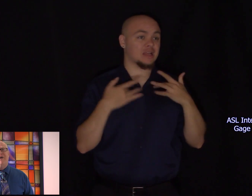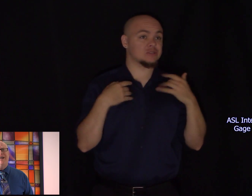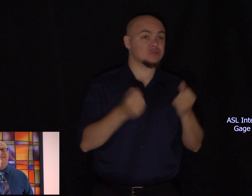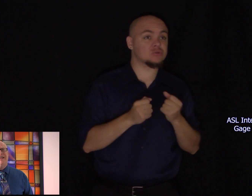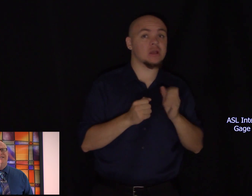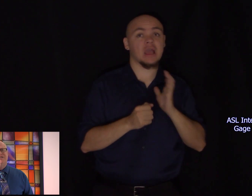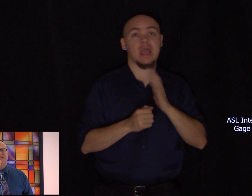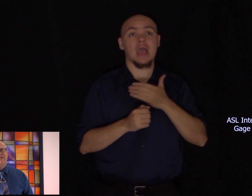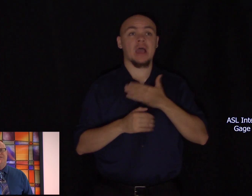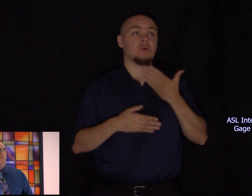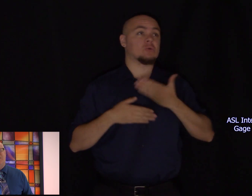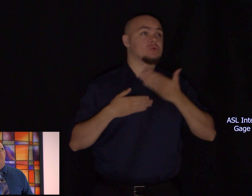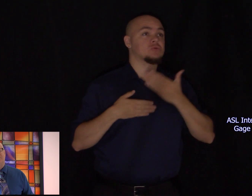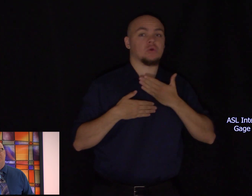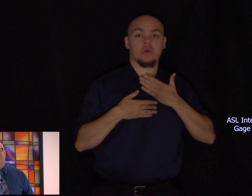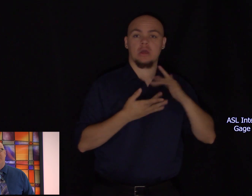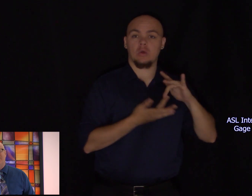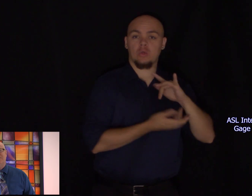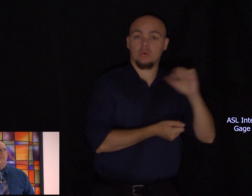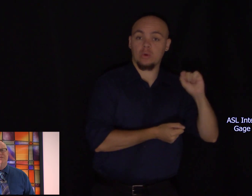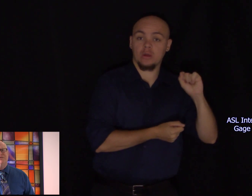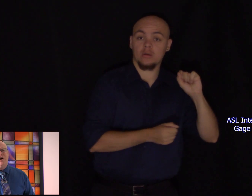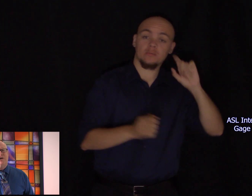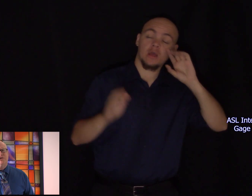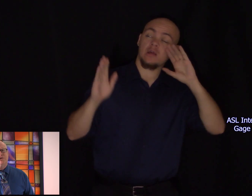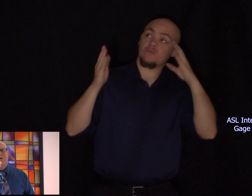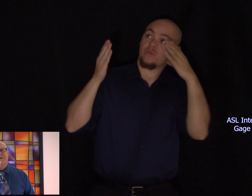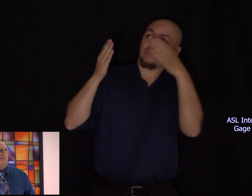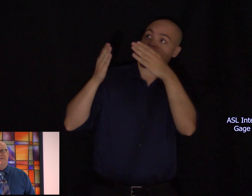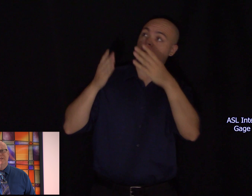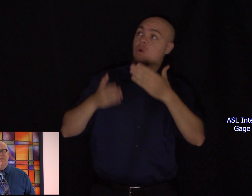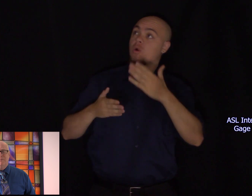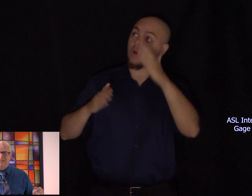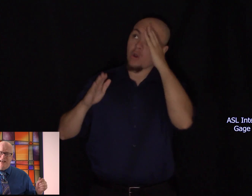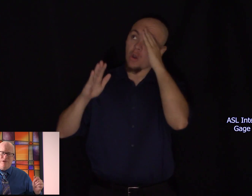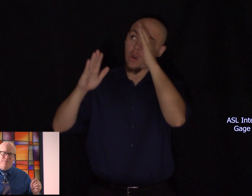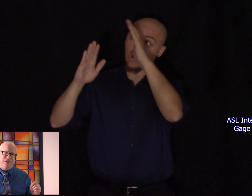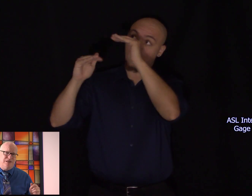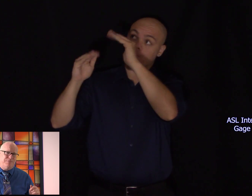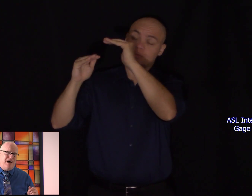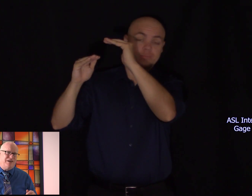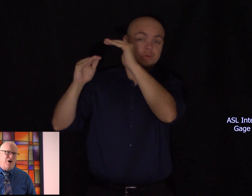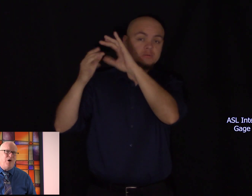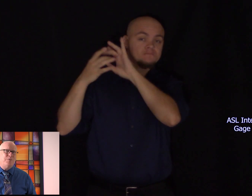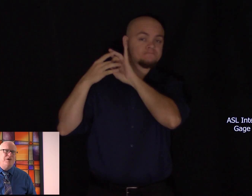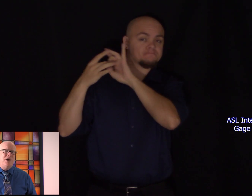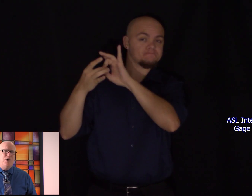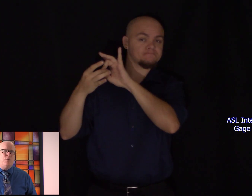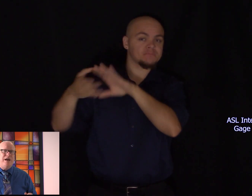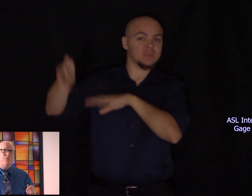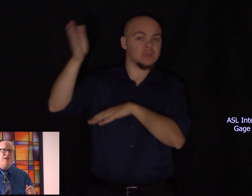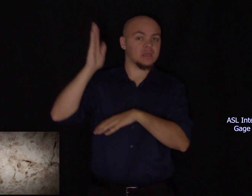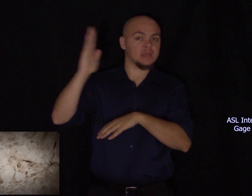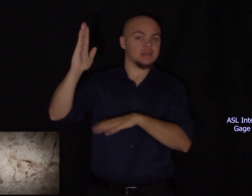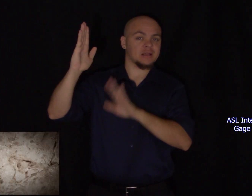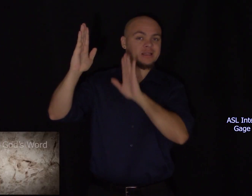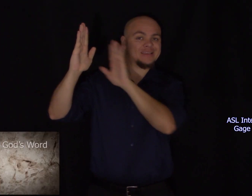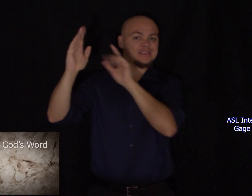find that it steals our strength Steel's are joy but yet if we build upon hope we will be building